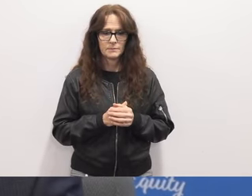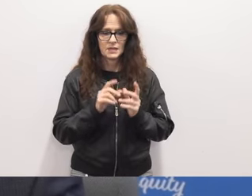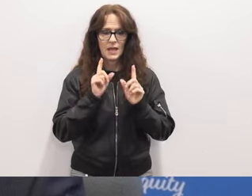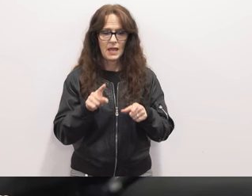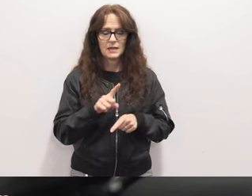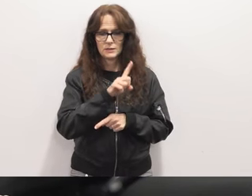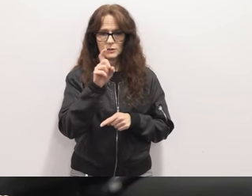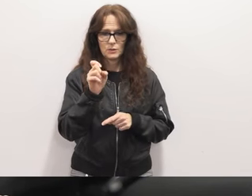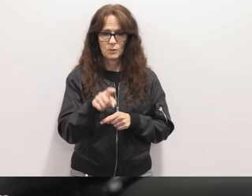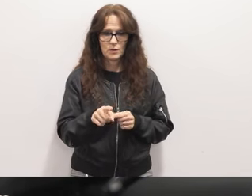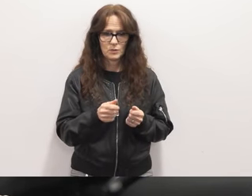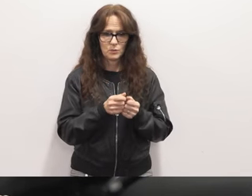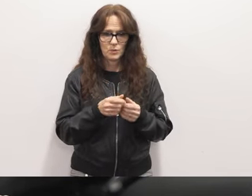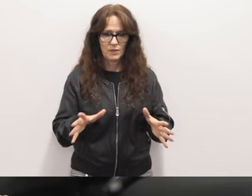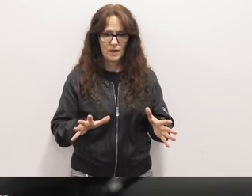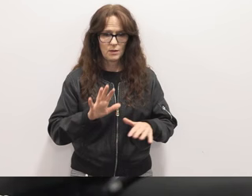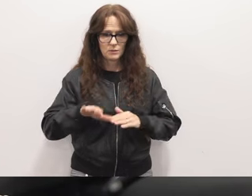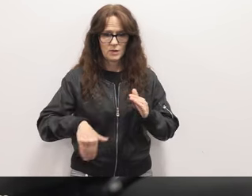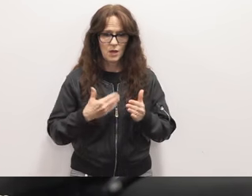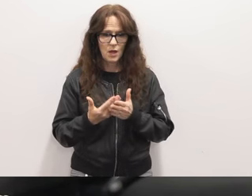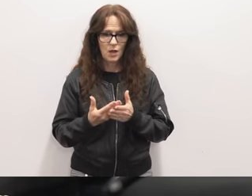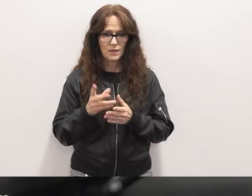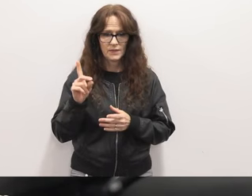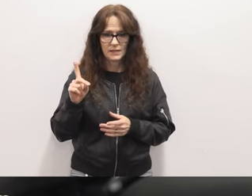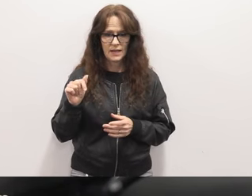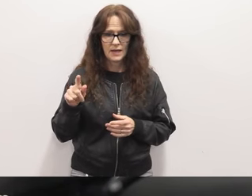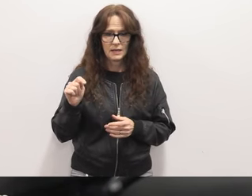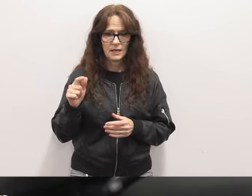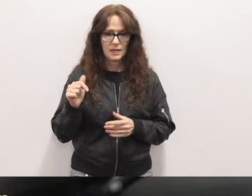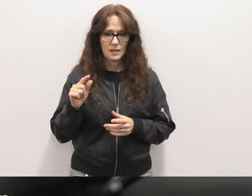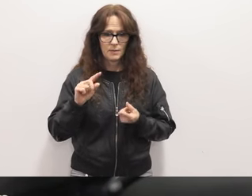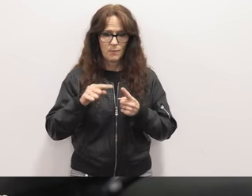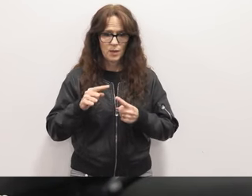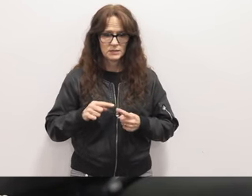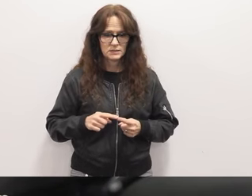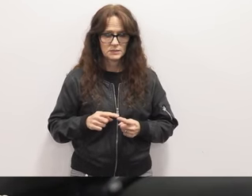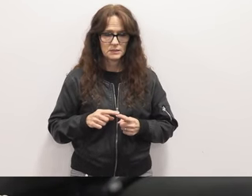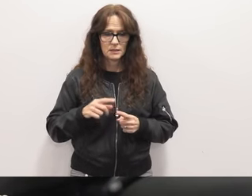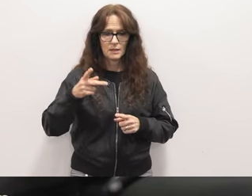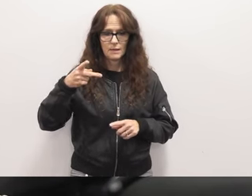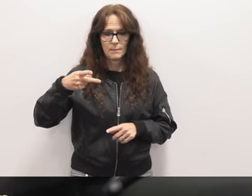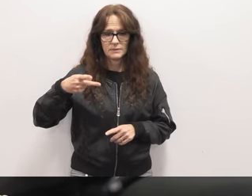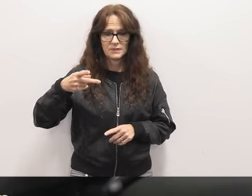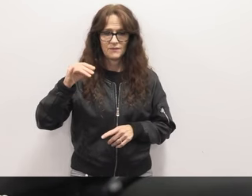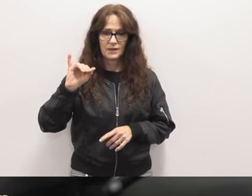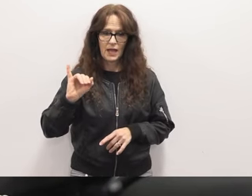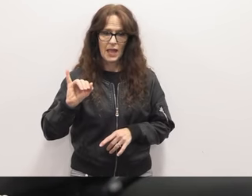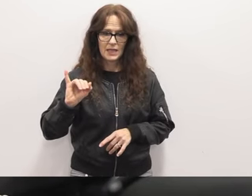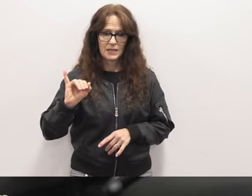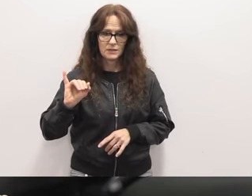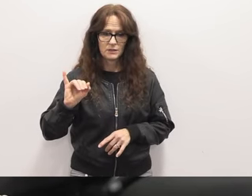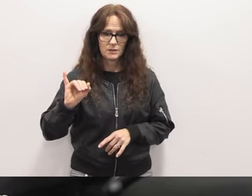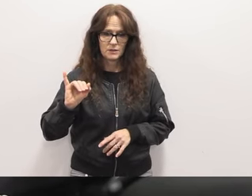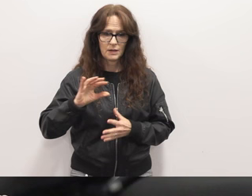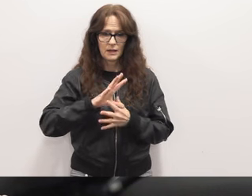just to answer the question without getting into all of the data points below the surface, but our Pacific Islander and our African American students,